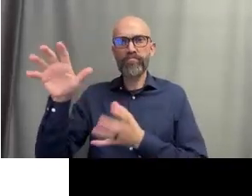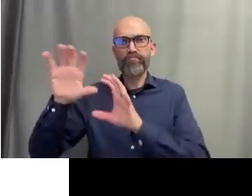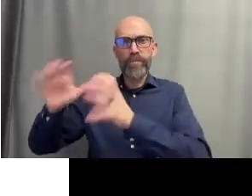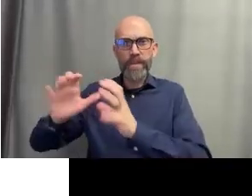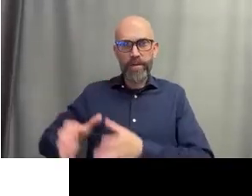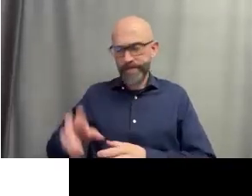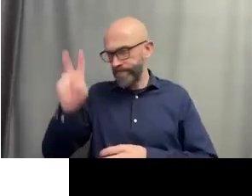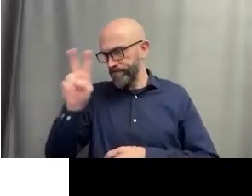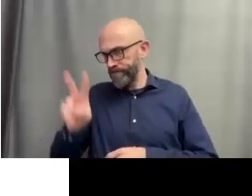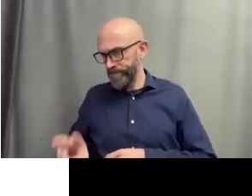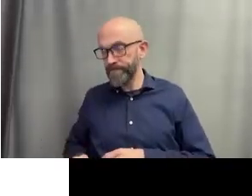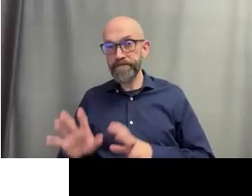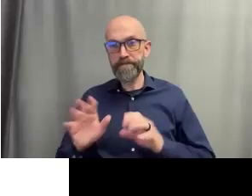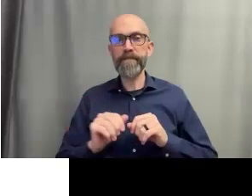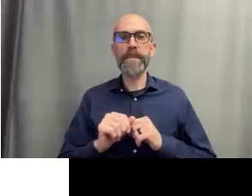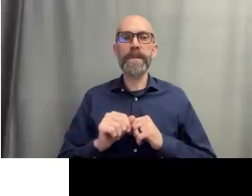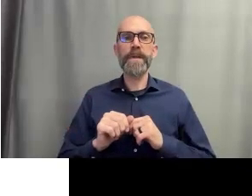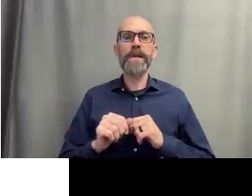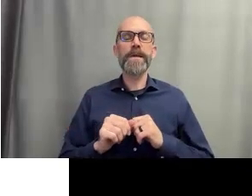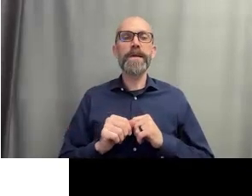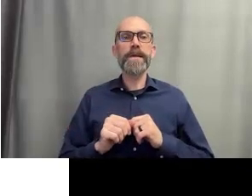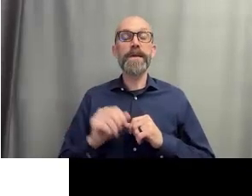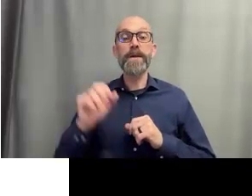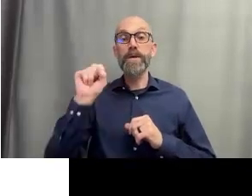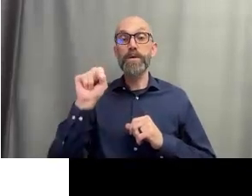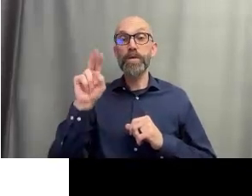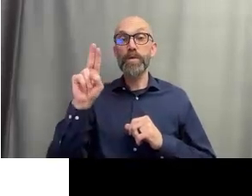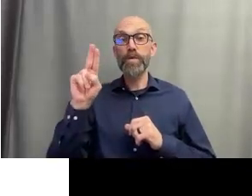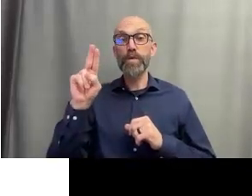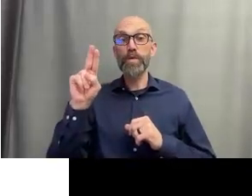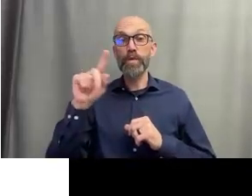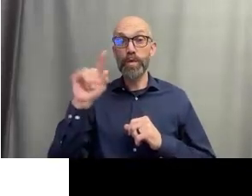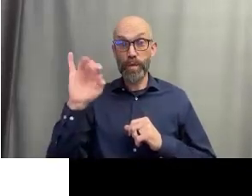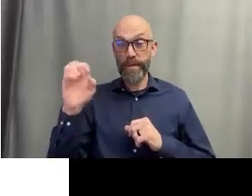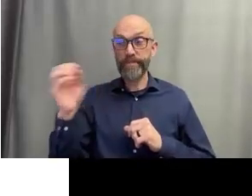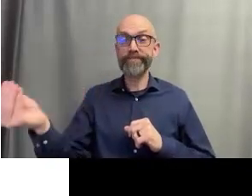But Susi let me know that she sends out